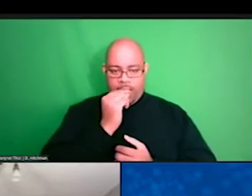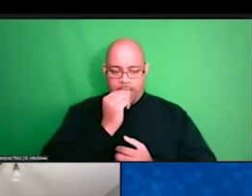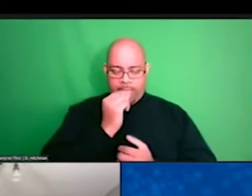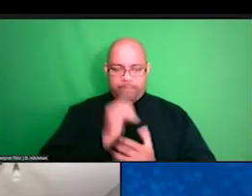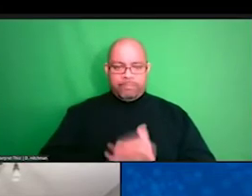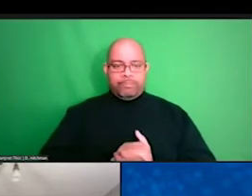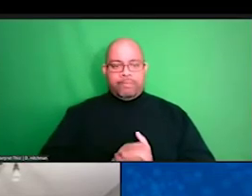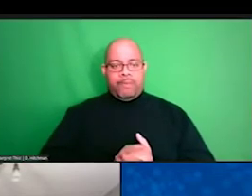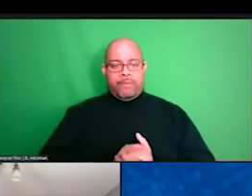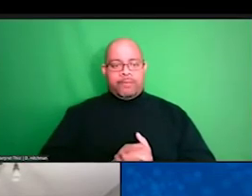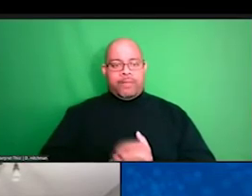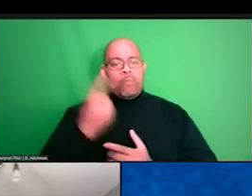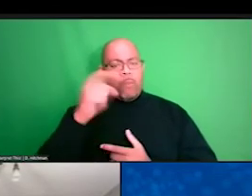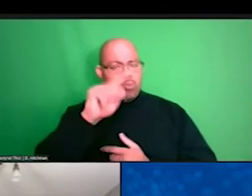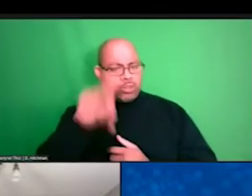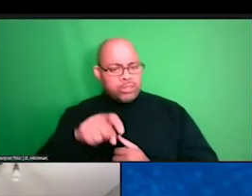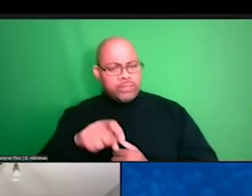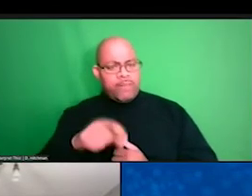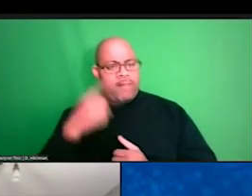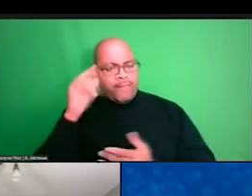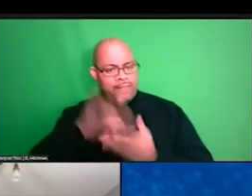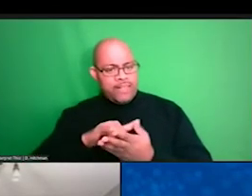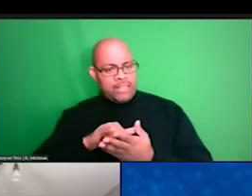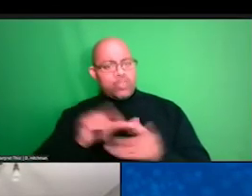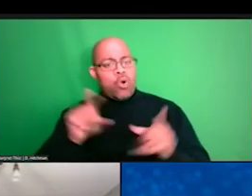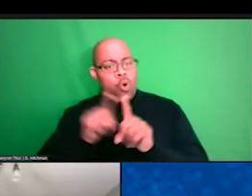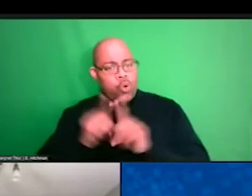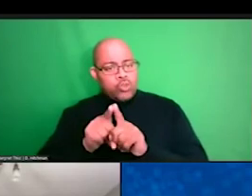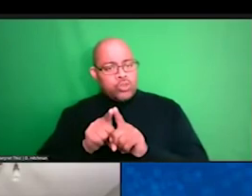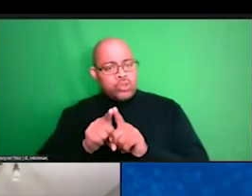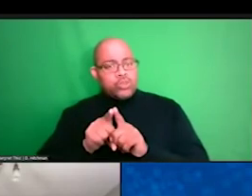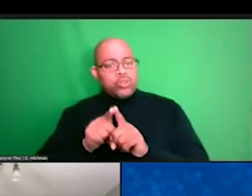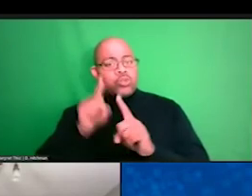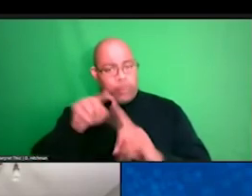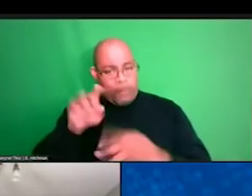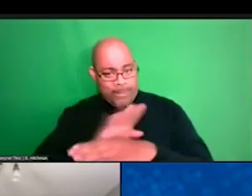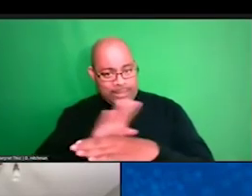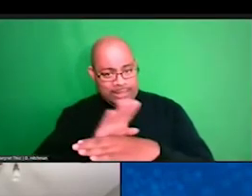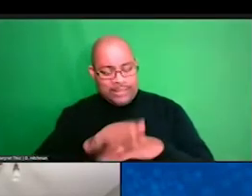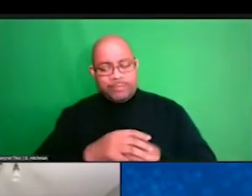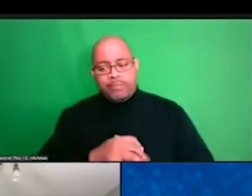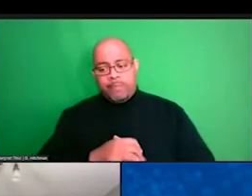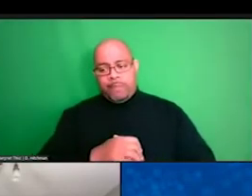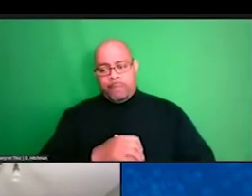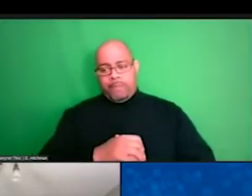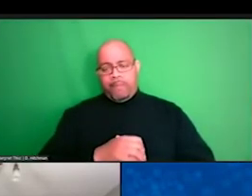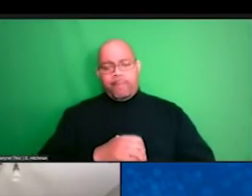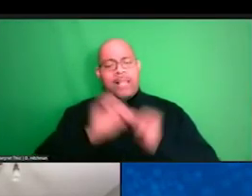one more question here, and I think this is also to business. Can you tell us a little